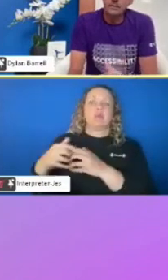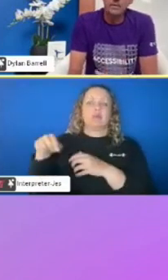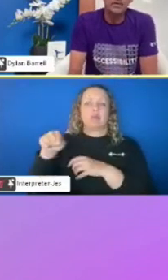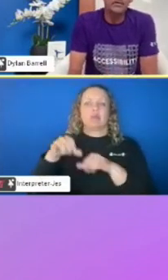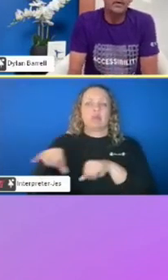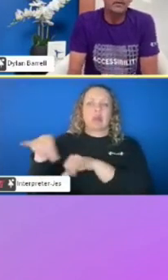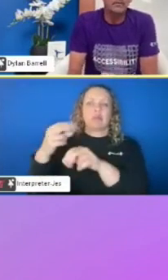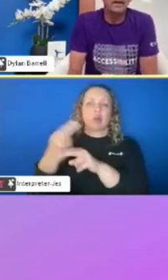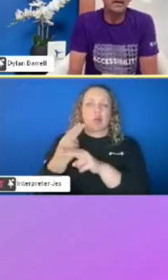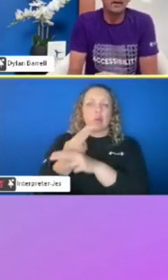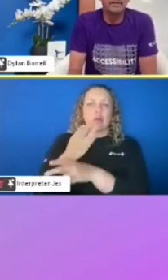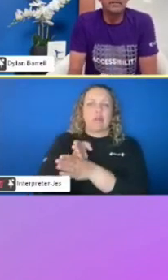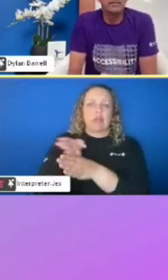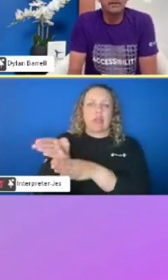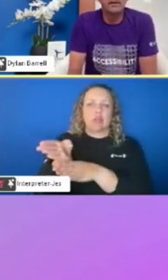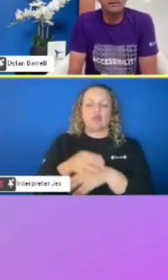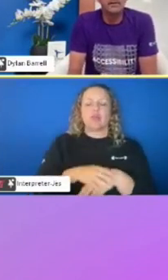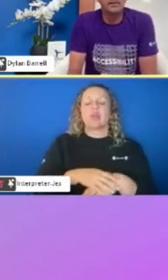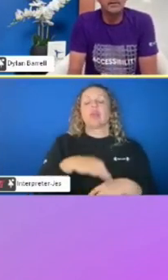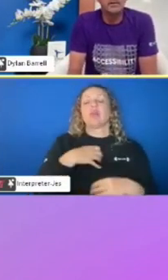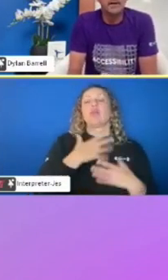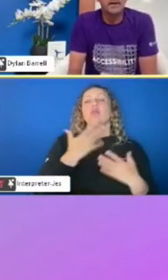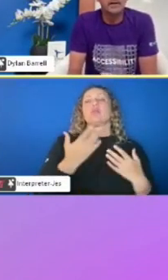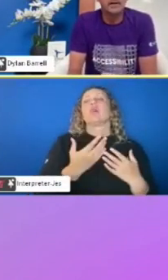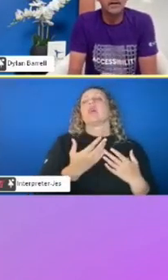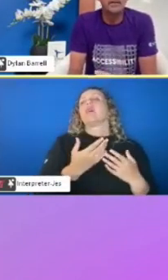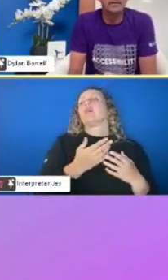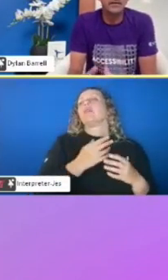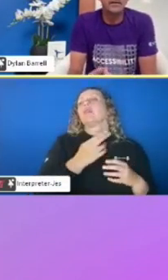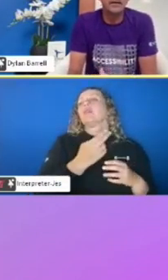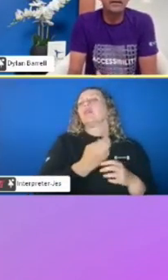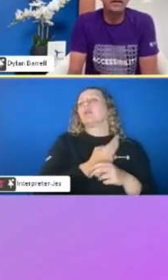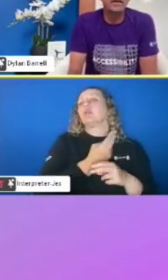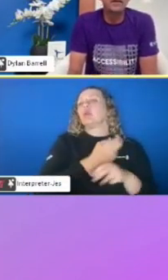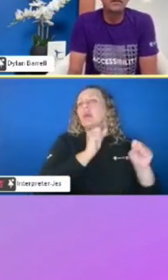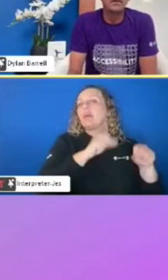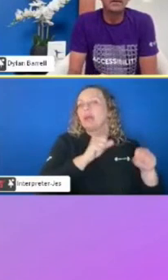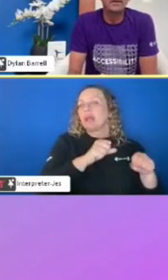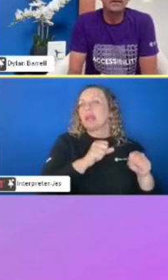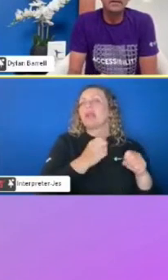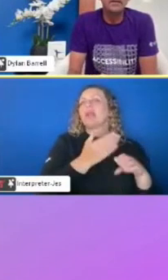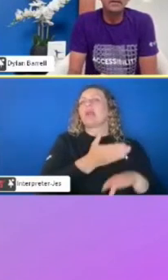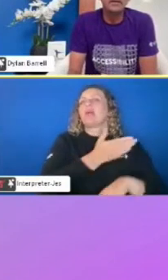We also made a lot of usability improvements to better utilize the real estate within the extension.